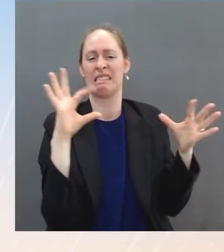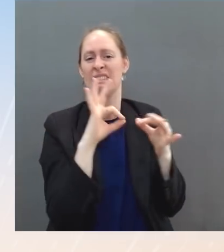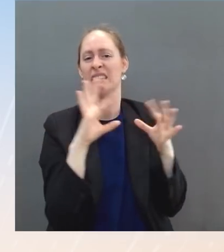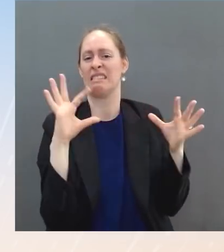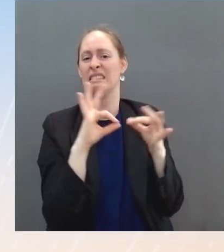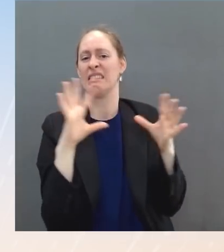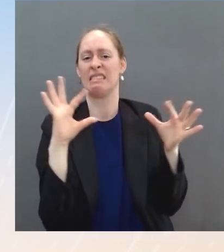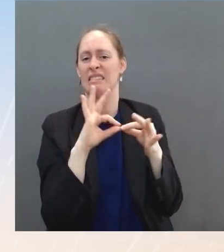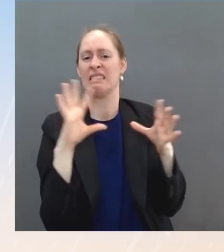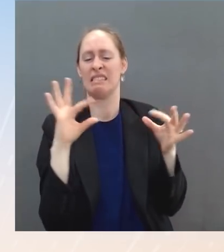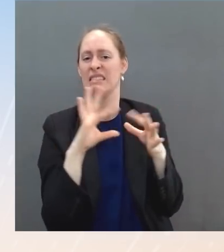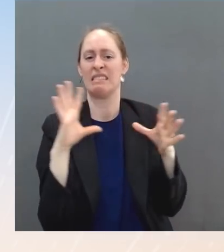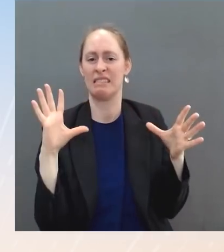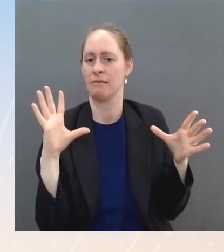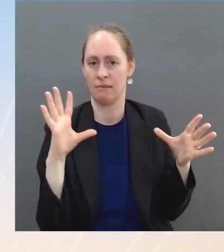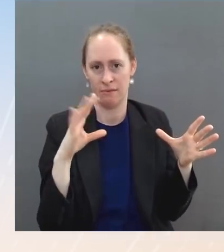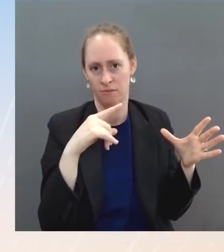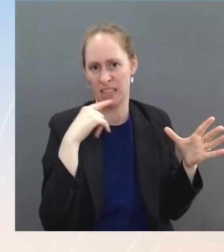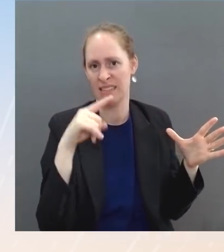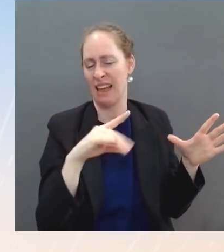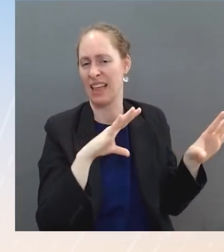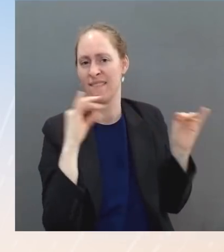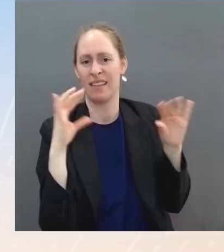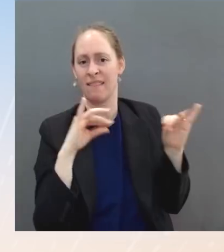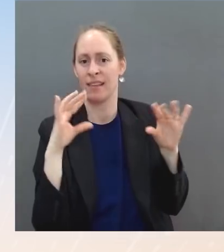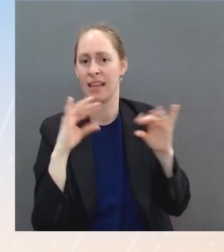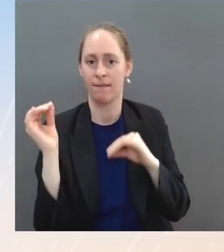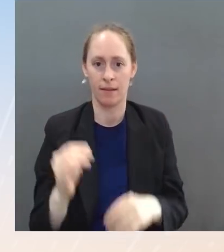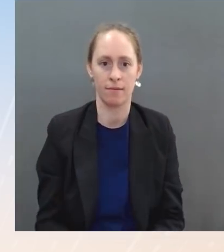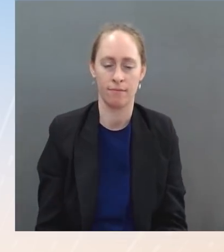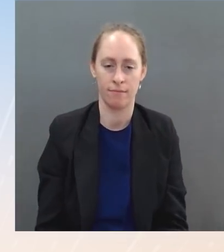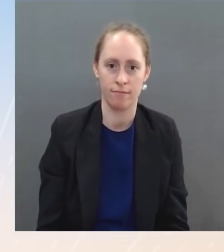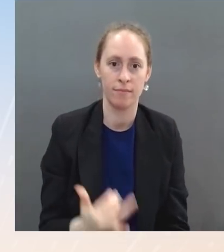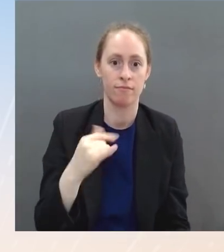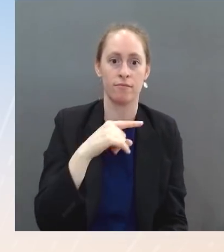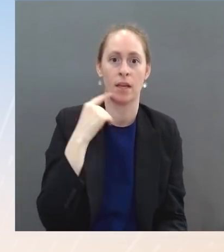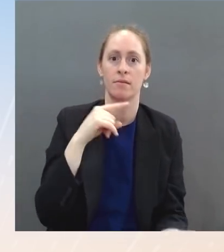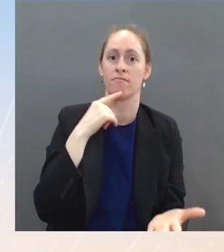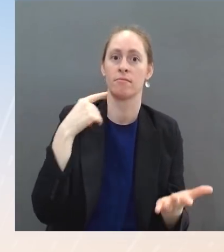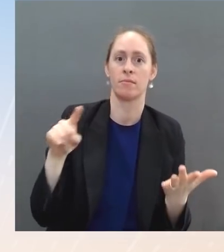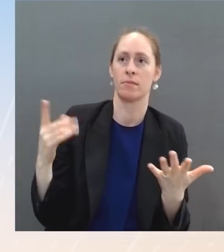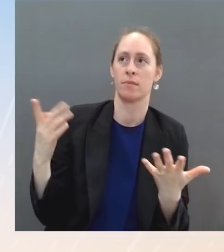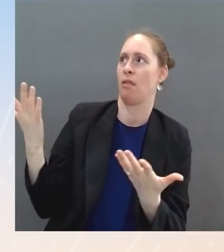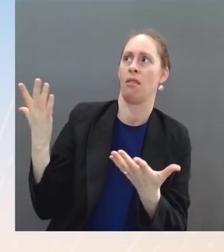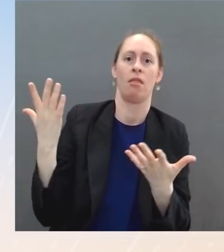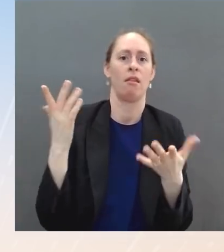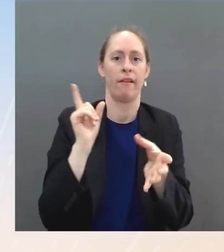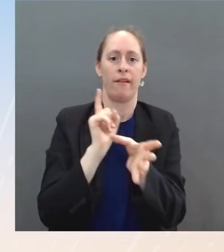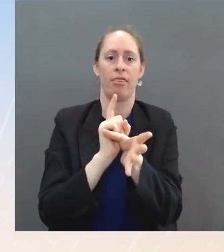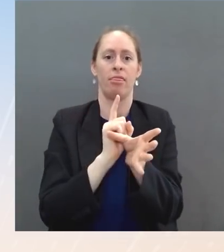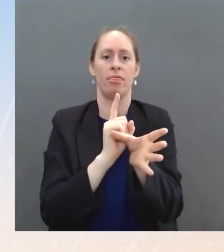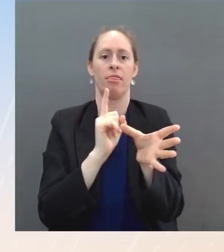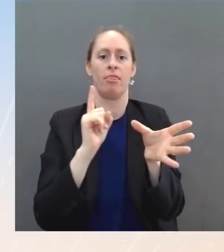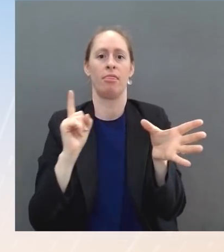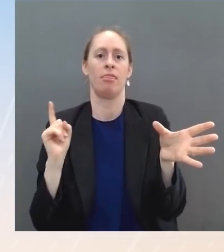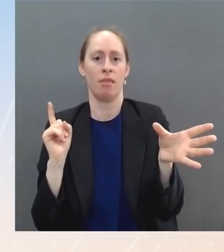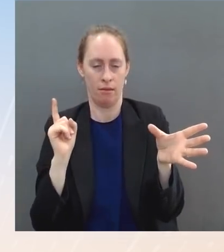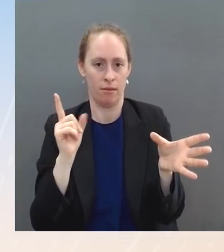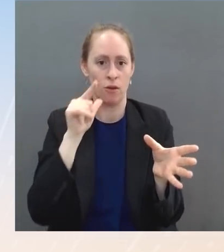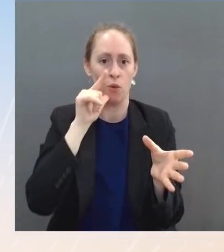They're isolated from the world. The oligarchs are isolated from the world. All of these are meant to be consequences